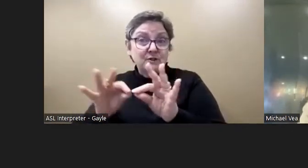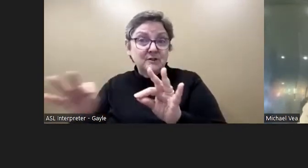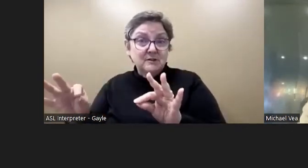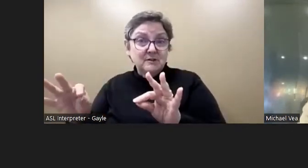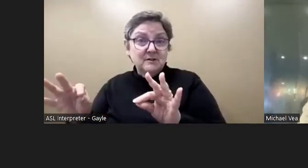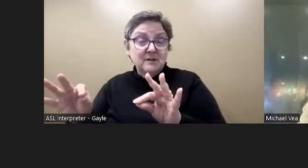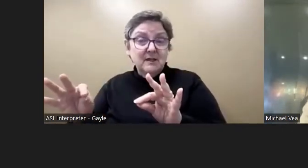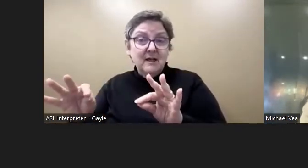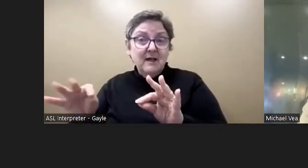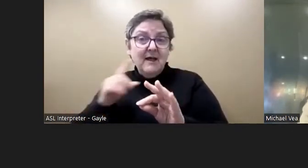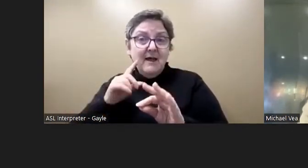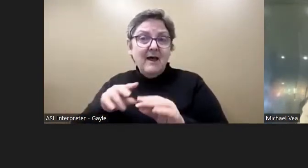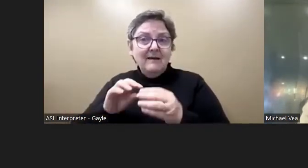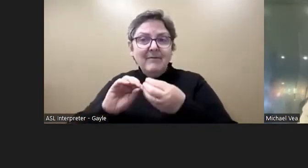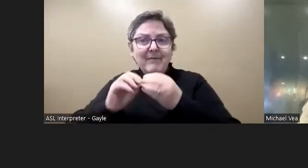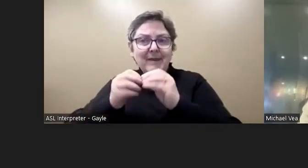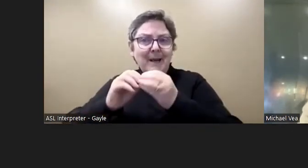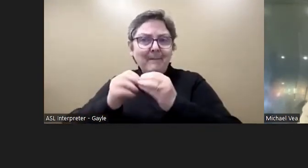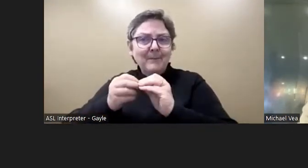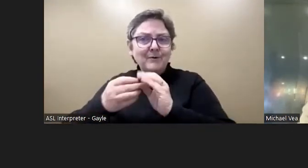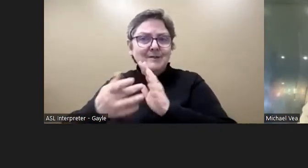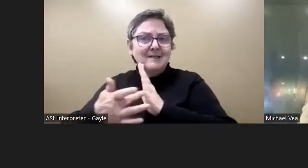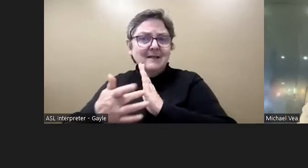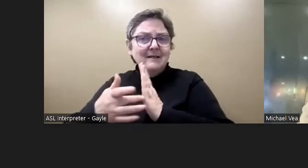And one of the ways they were able to combine